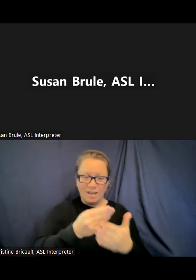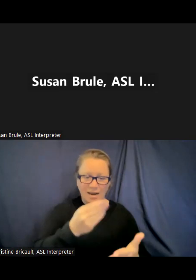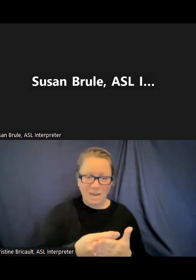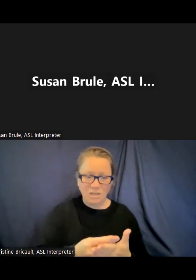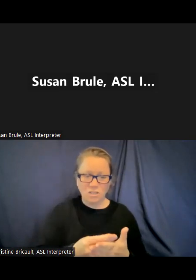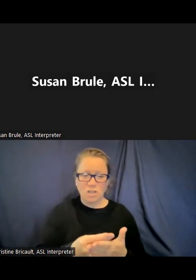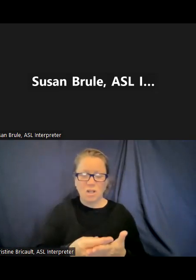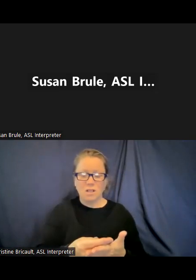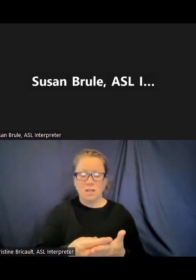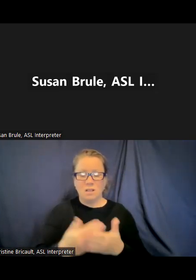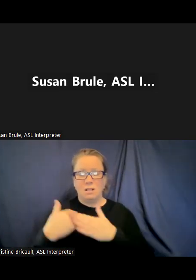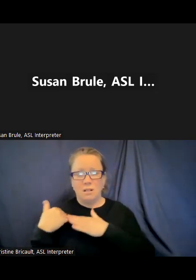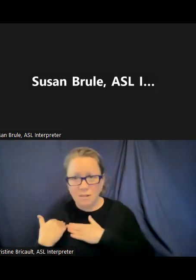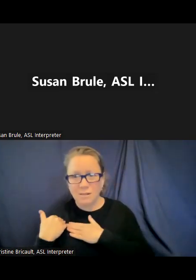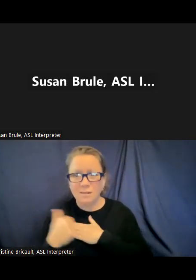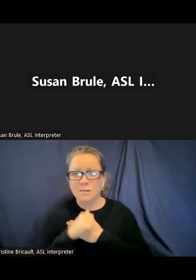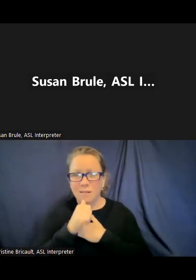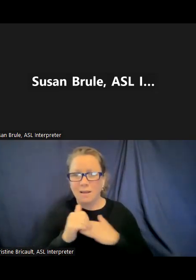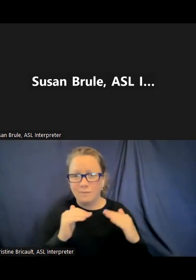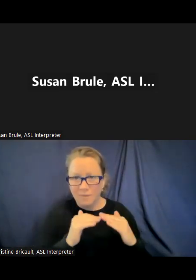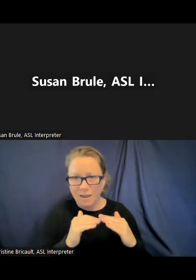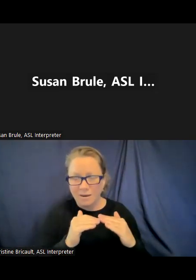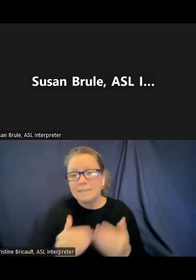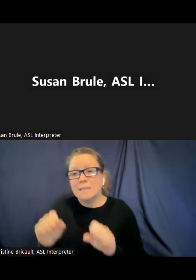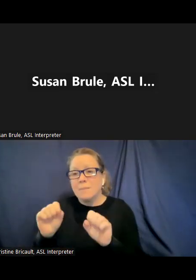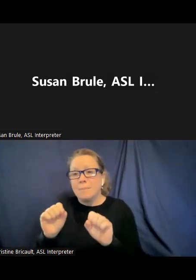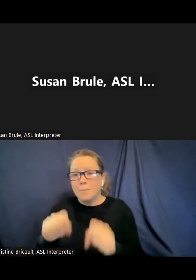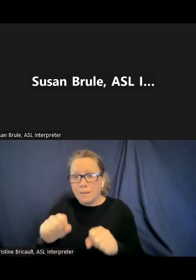It's possible, but it can be really hard to demonstrate.